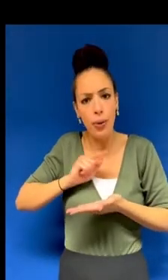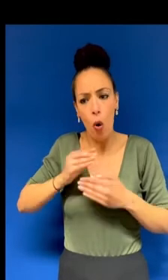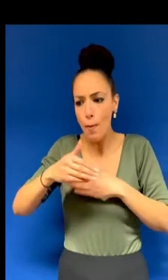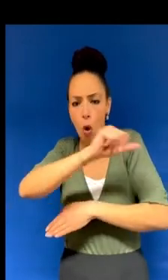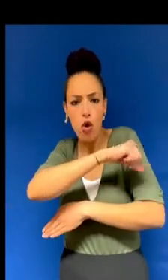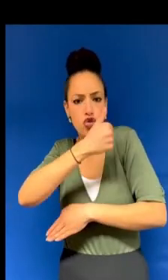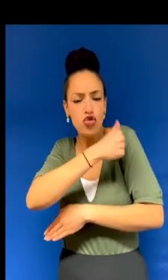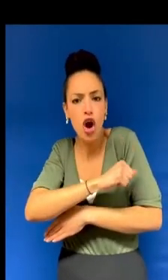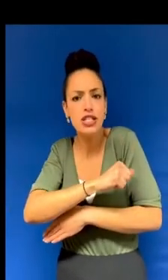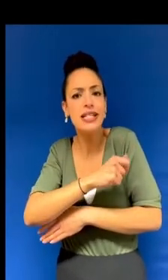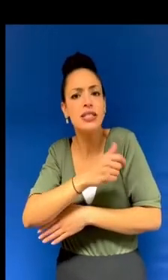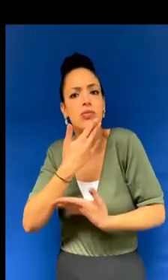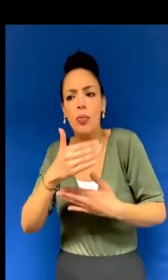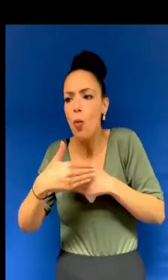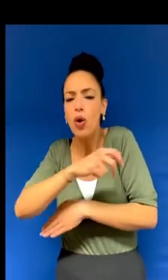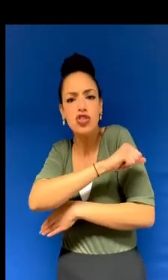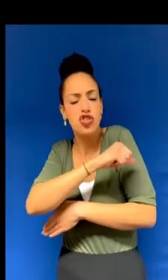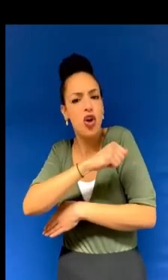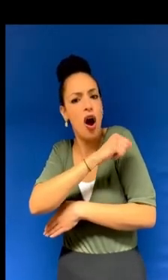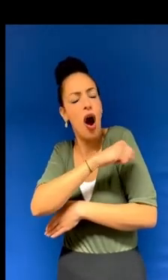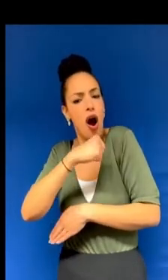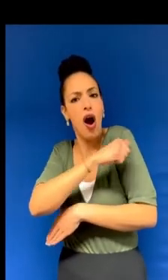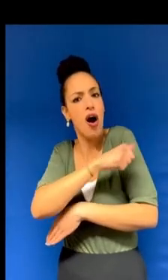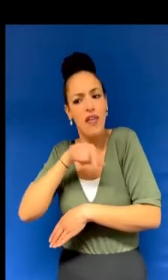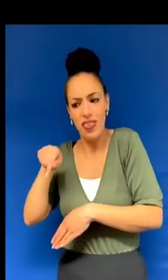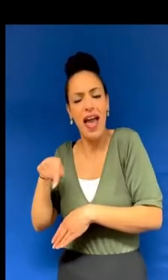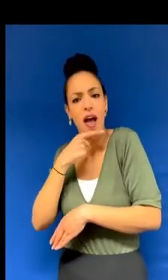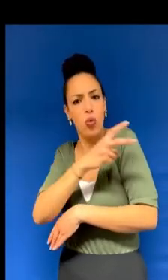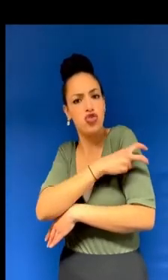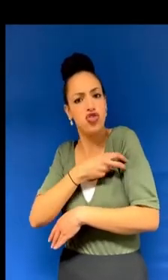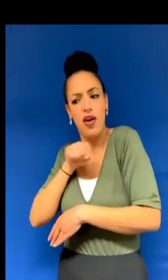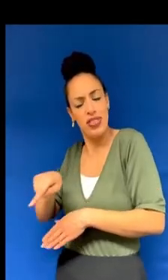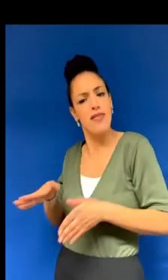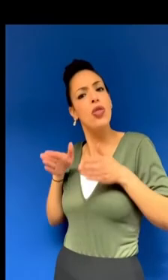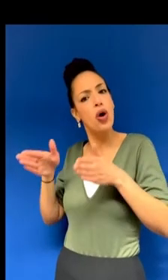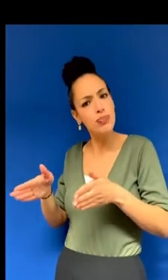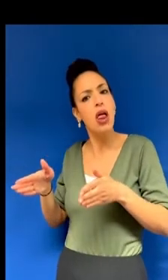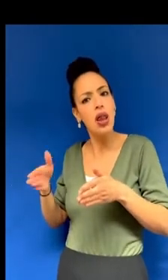clapping". A lot of them are saying "What I want is a pay rise, what I want is more nurses, more